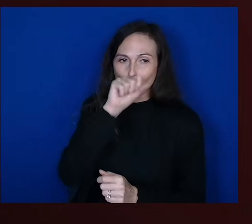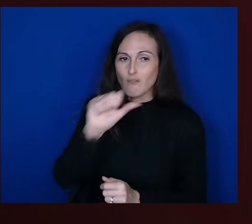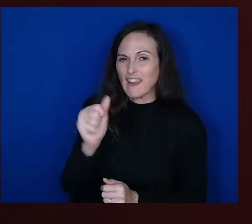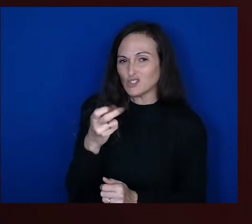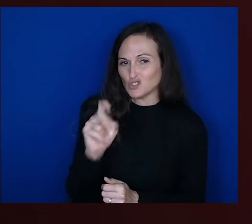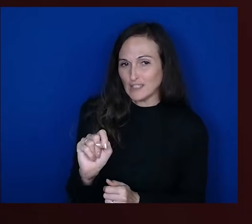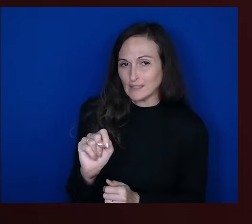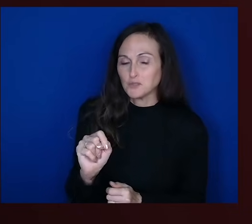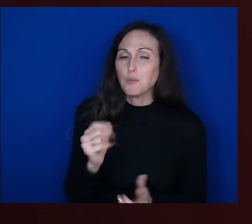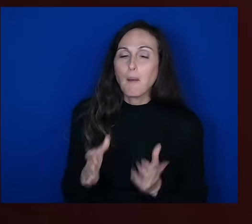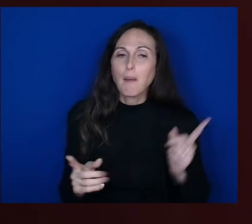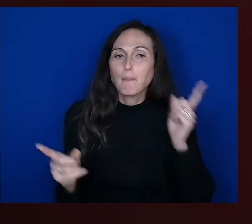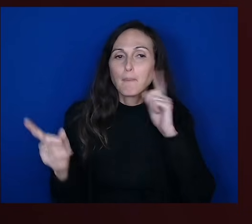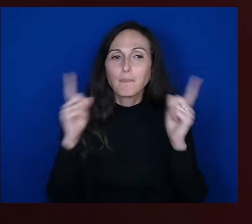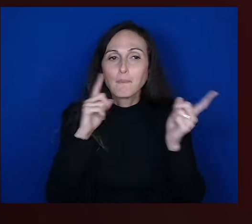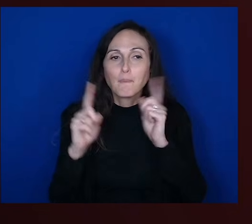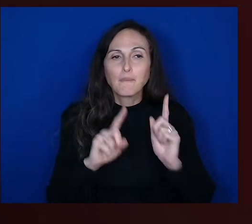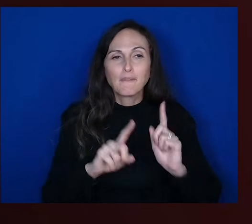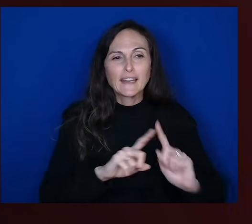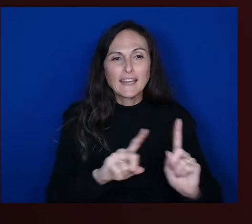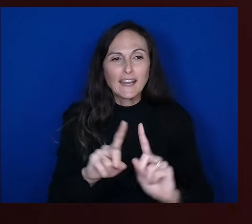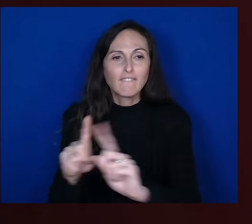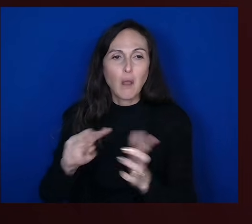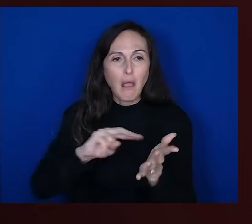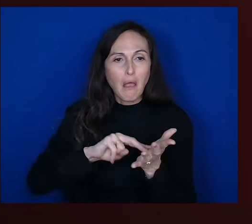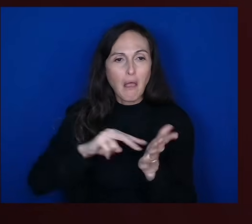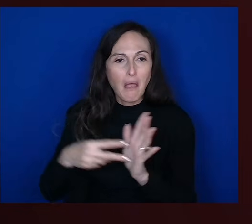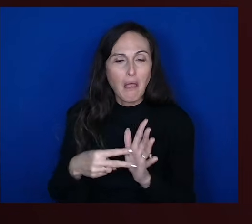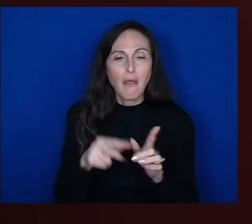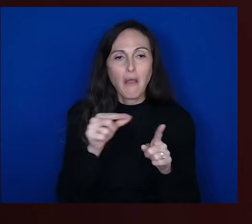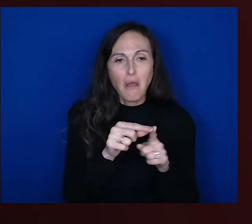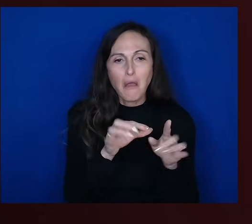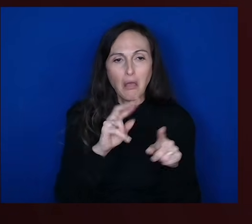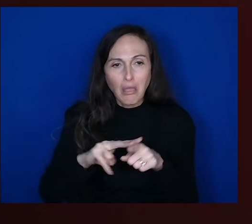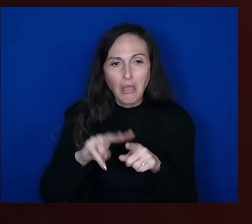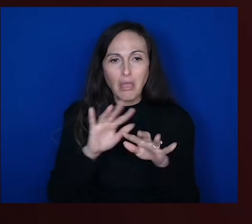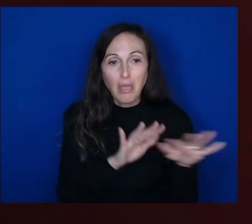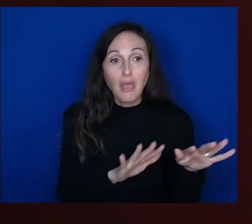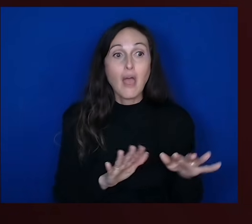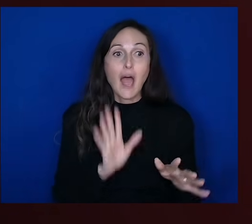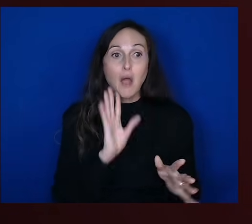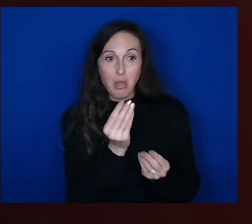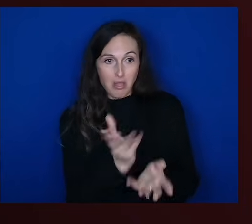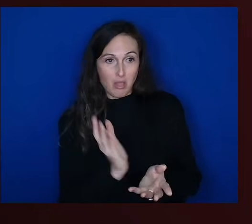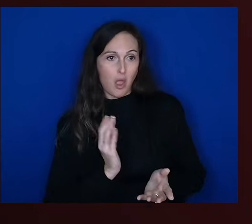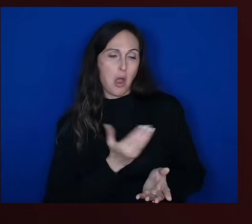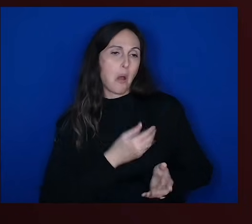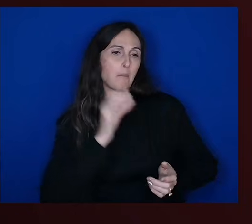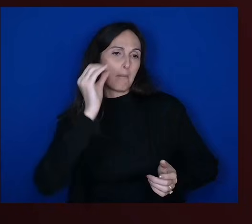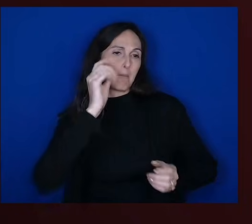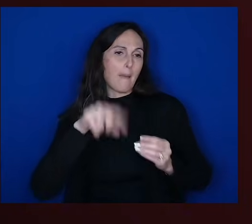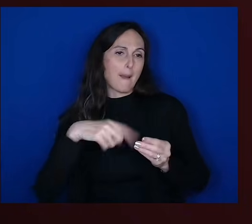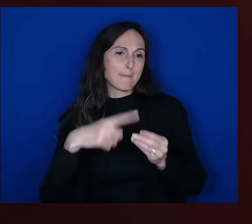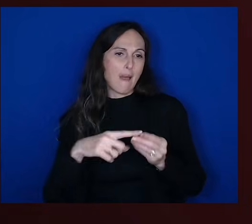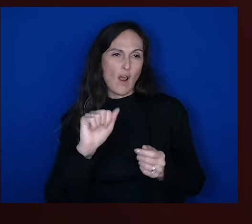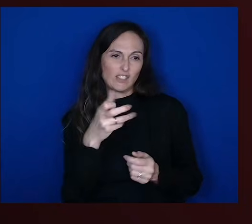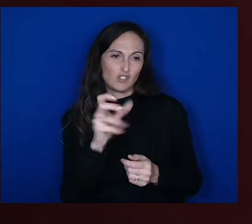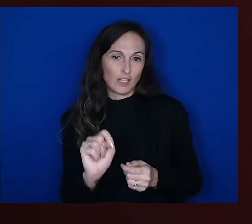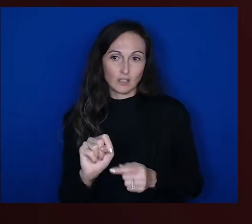definitions and terminology. I'm going to give you our take on agents, and that is really large language models that are